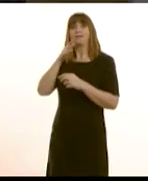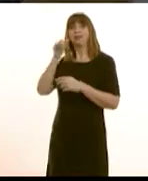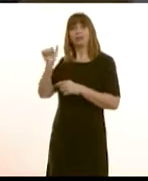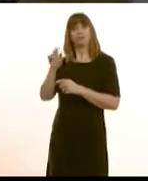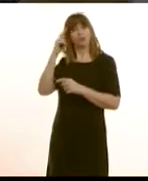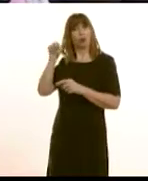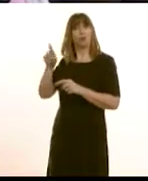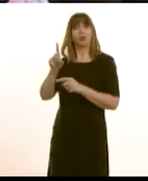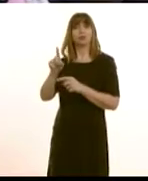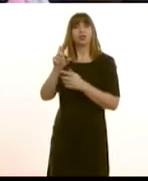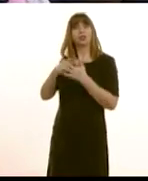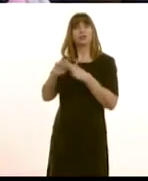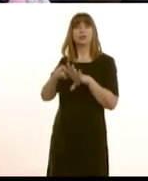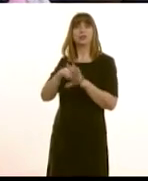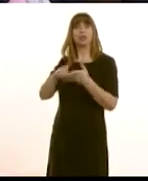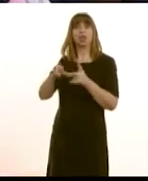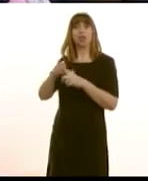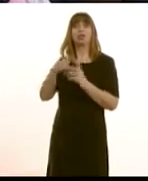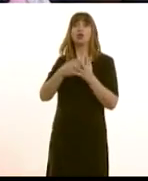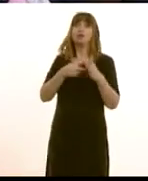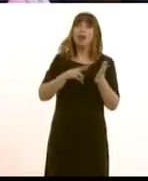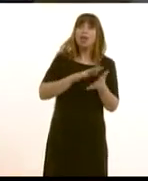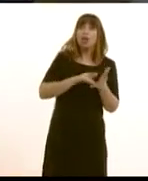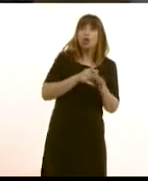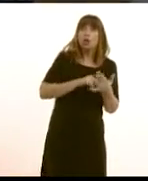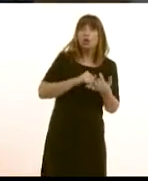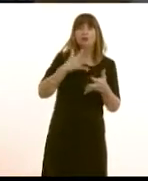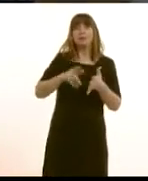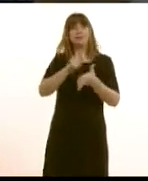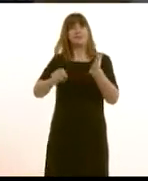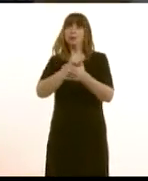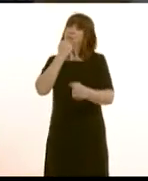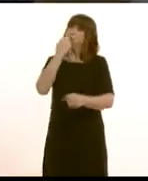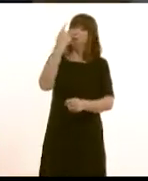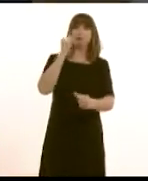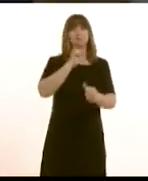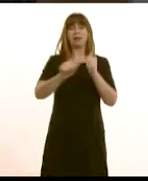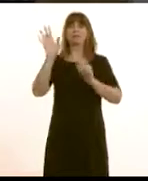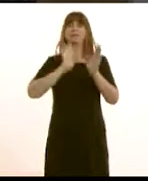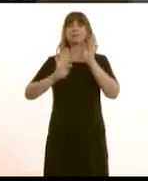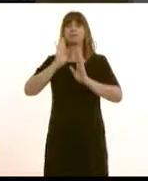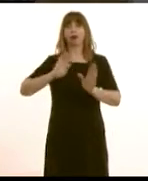Tonyrefail, where Ryan Hughes has been voted the UKís best young fryer in the whole of